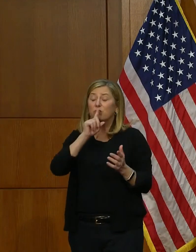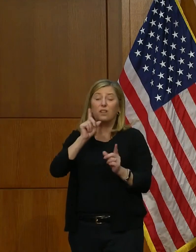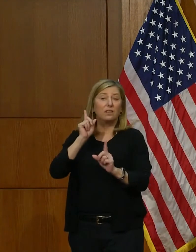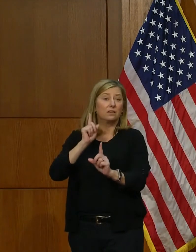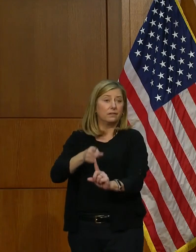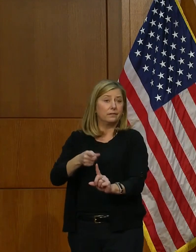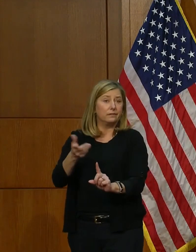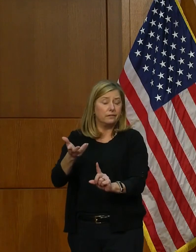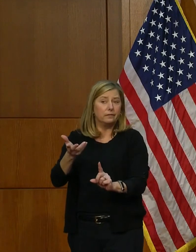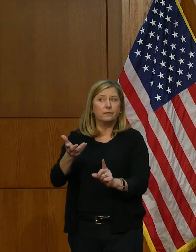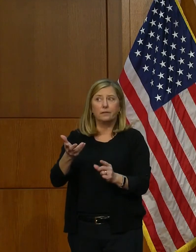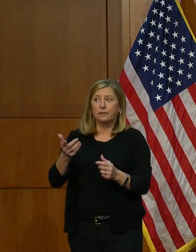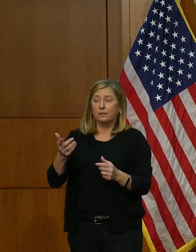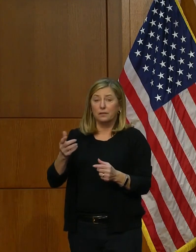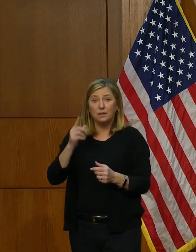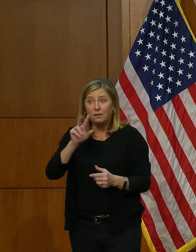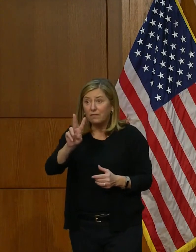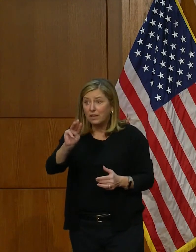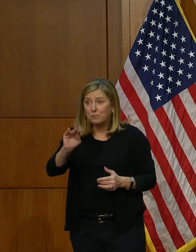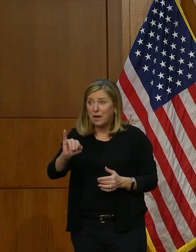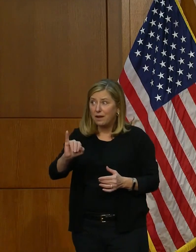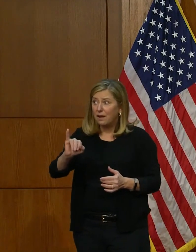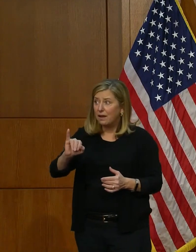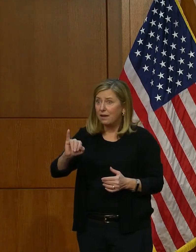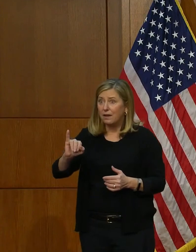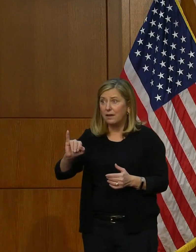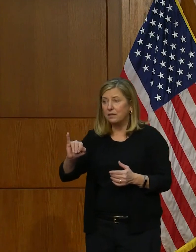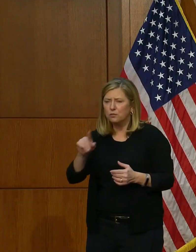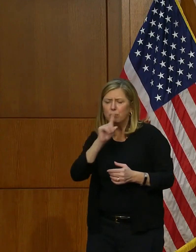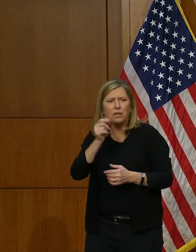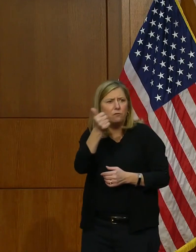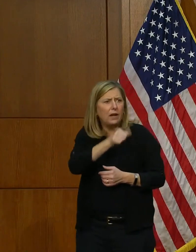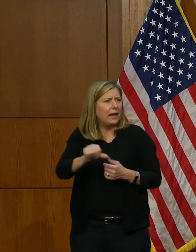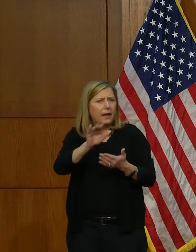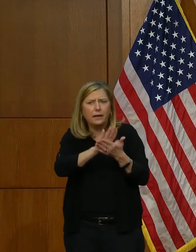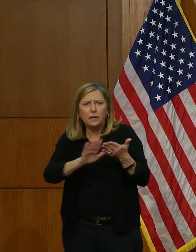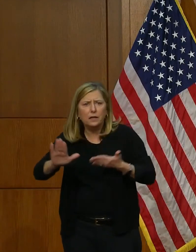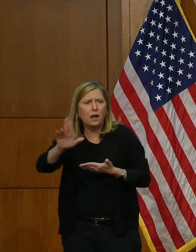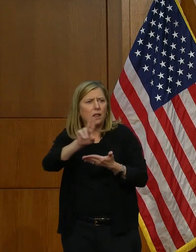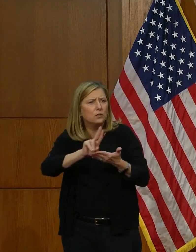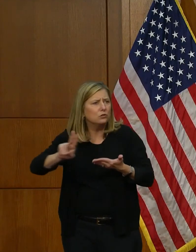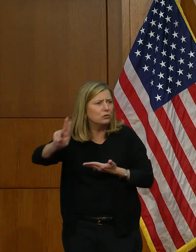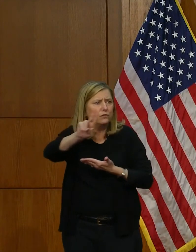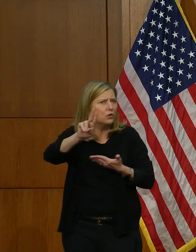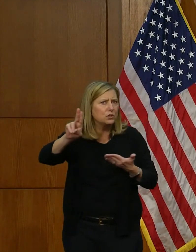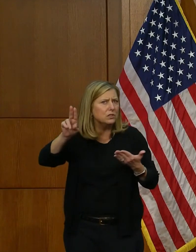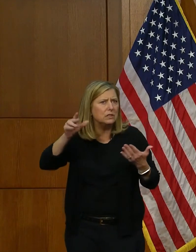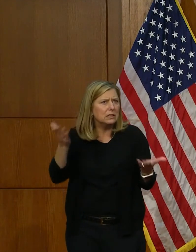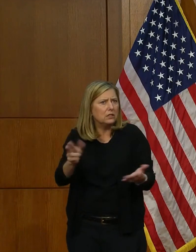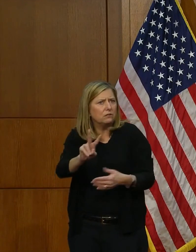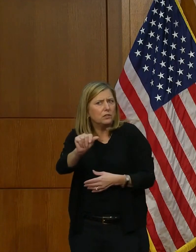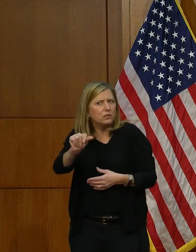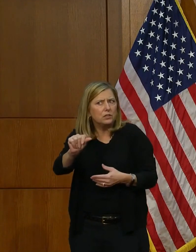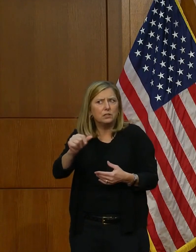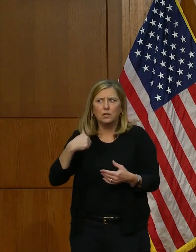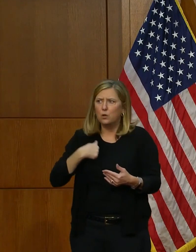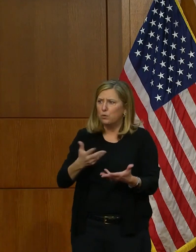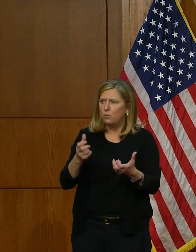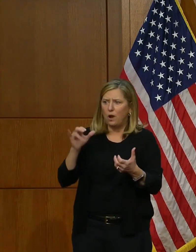INDEPENDENT INVESTIGATION AND AT THE END OF THE DAY WHAT WE WANT FOR VIA MY AND WHAT WE